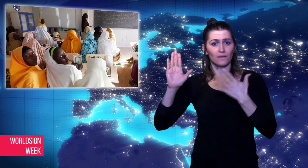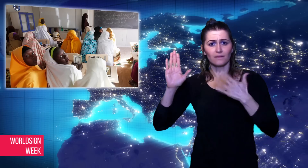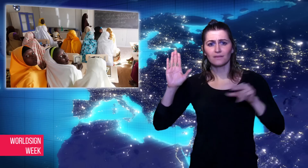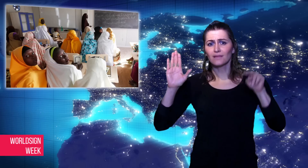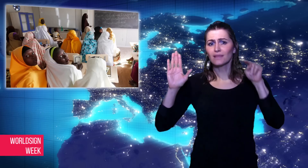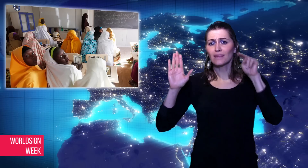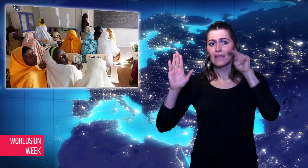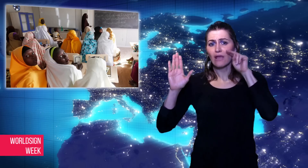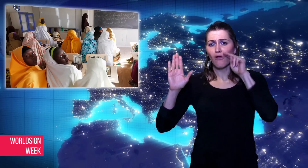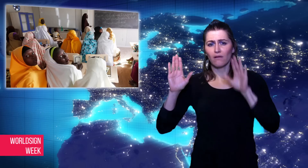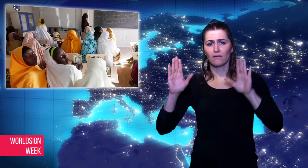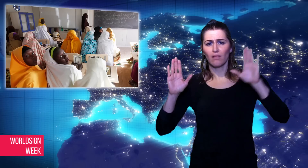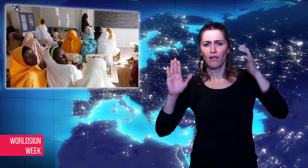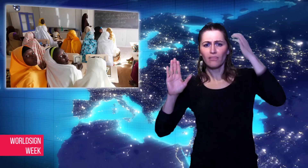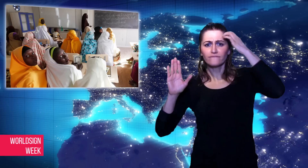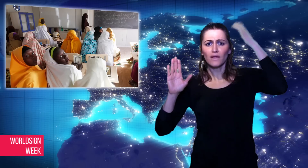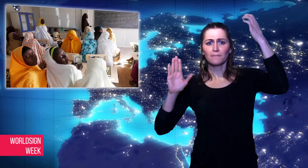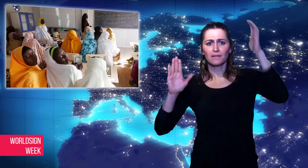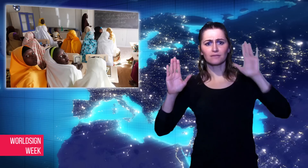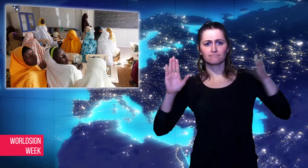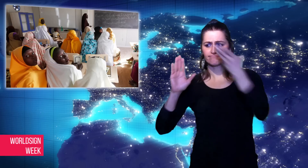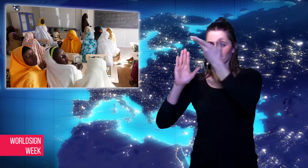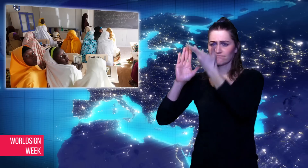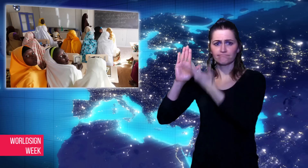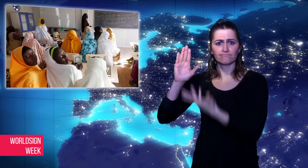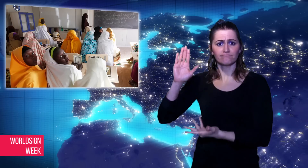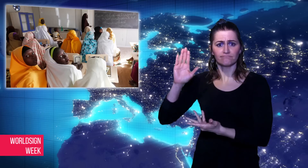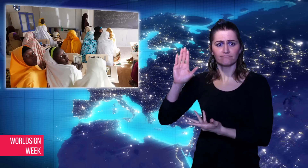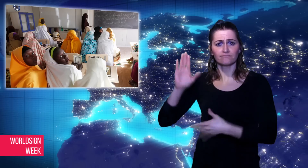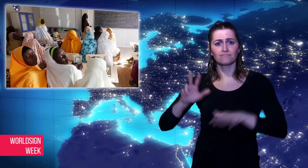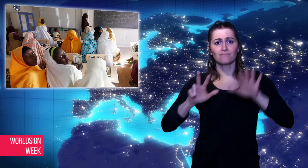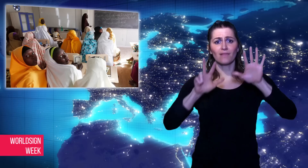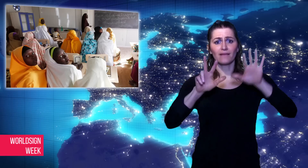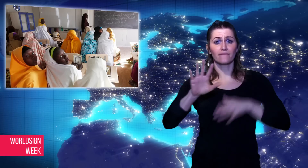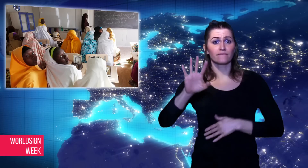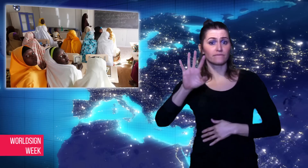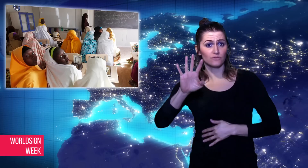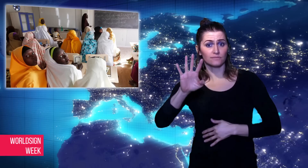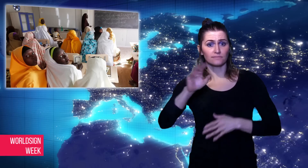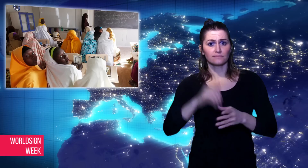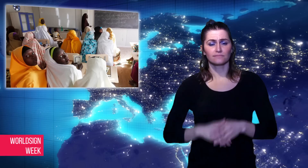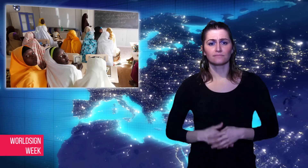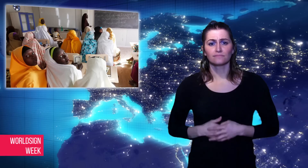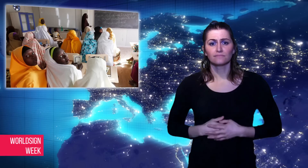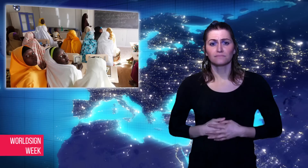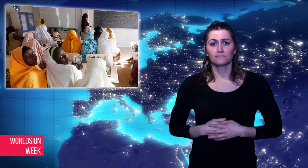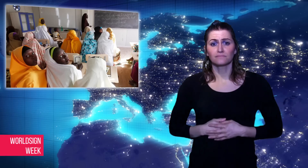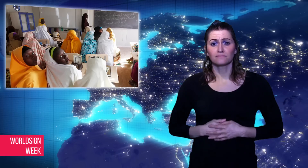attended the Government Girls Science and